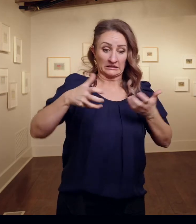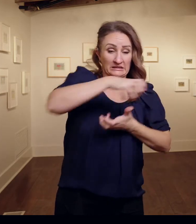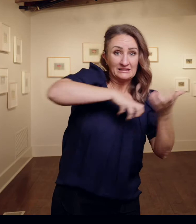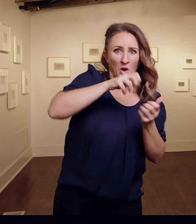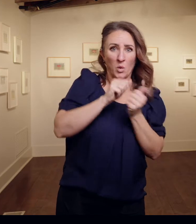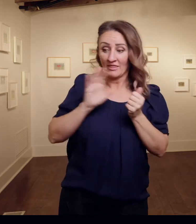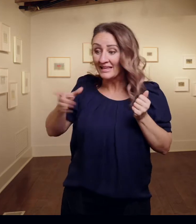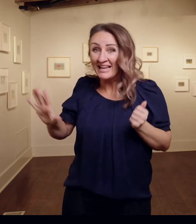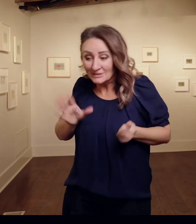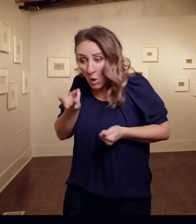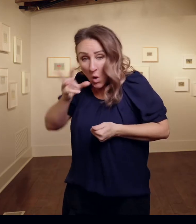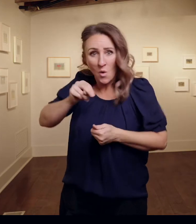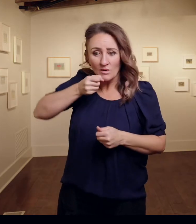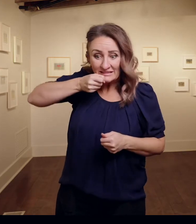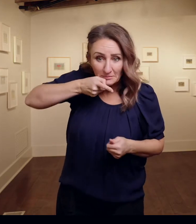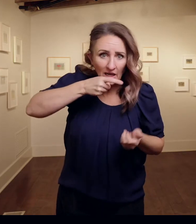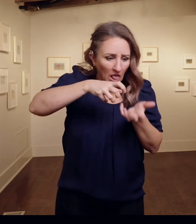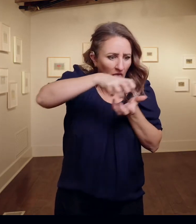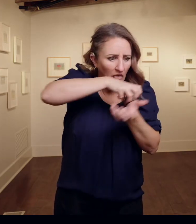He was incredibly adept in this technique.